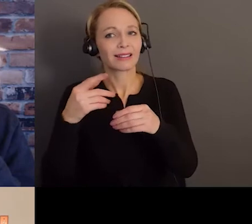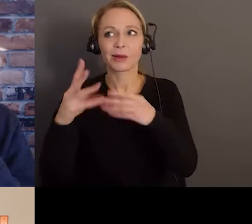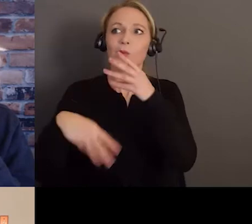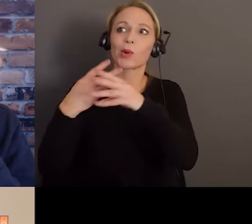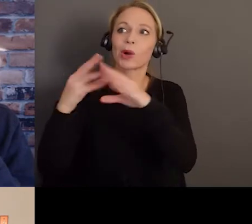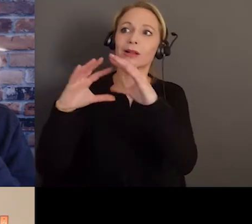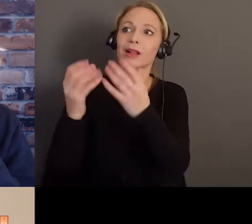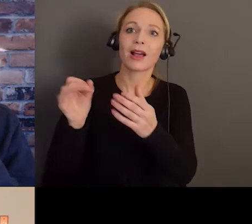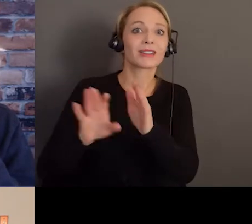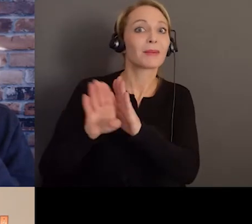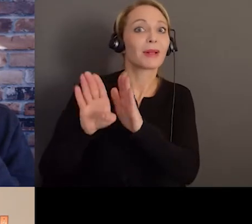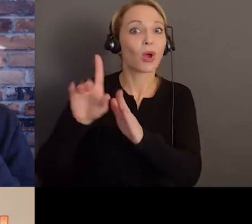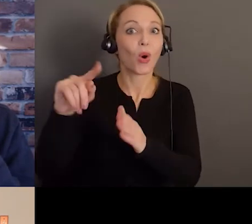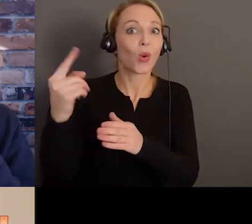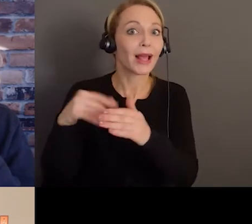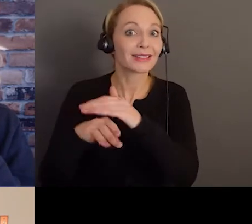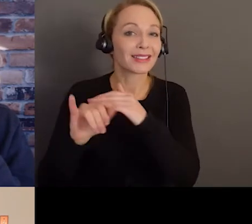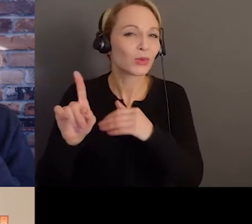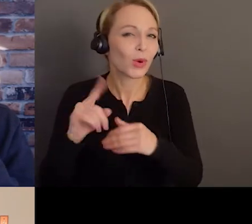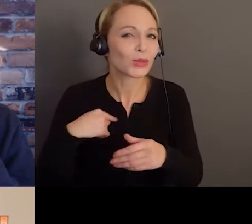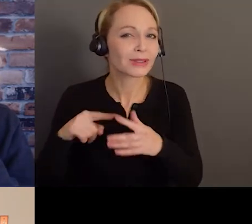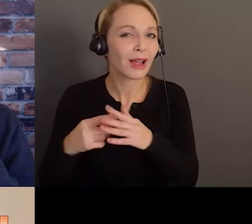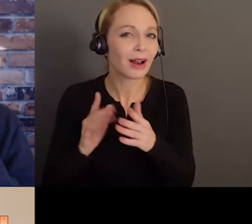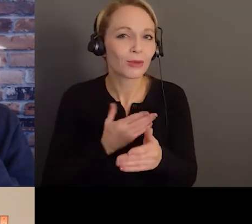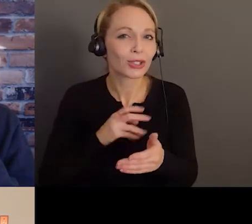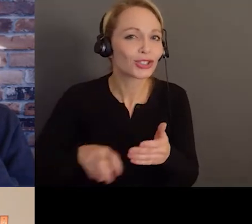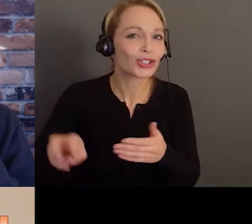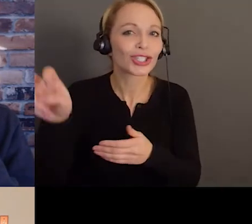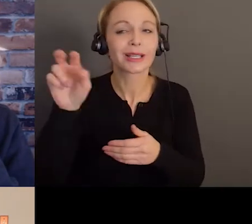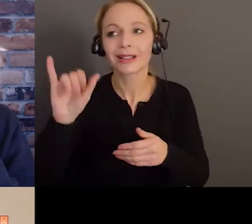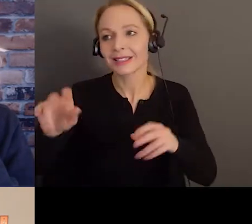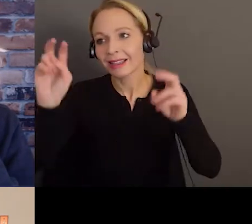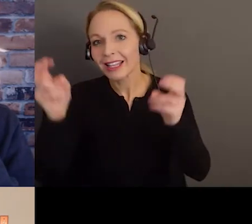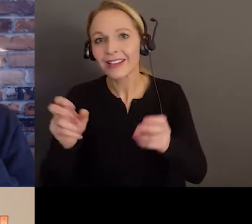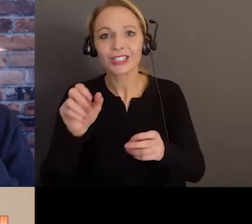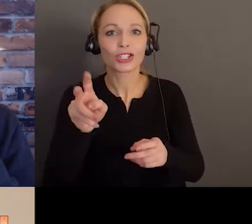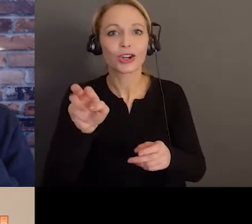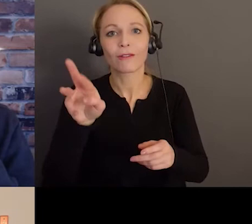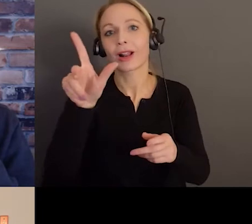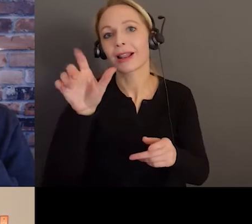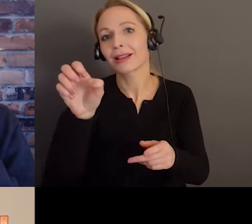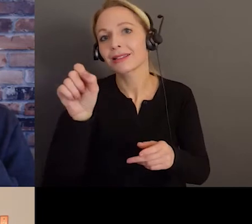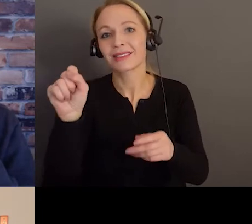ACCESS IS WHERE WE ARE STARTING OUR JOURNEY. THOSE ARE THE SERVER AND FUNCTIONS AND WHEN TALKING